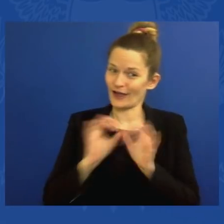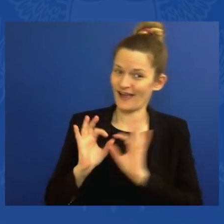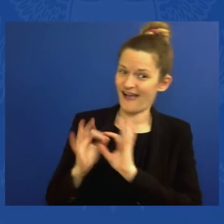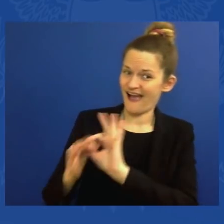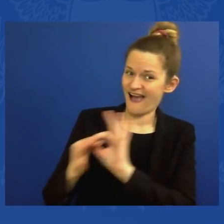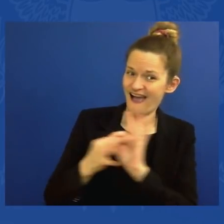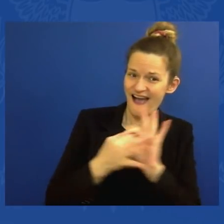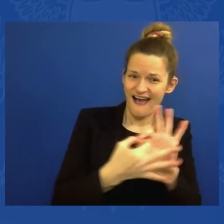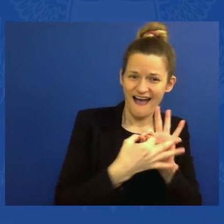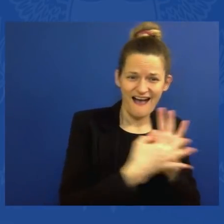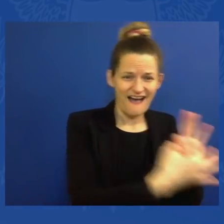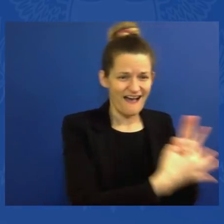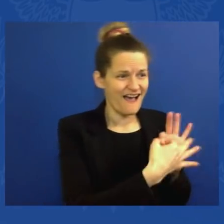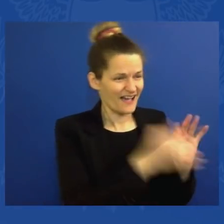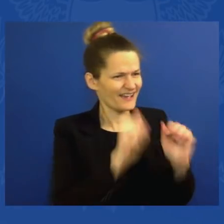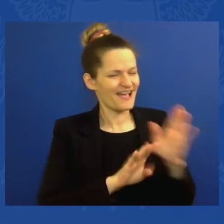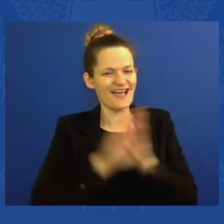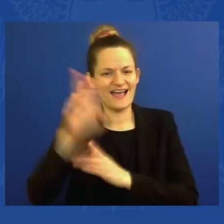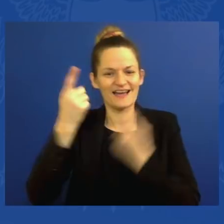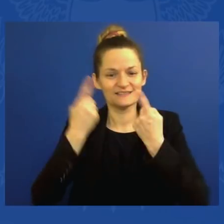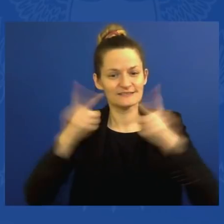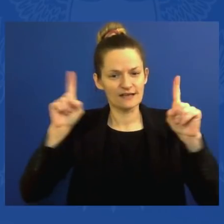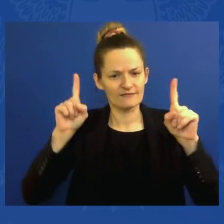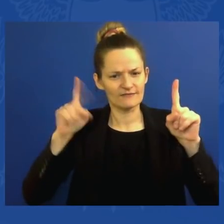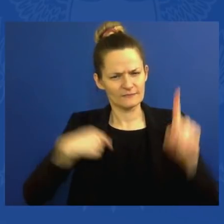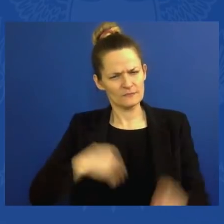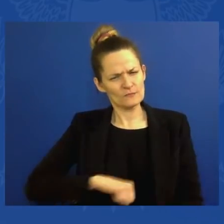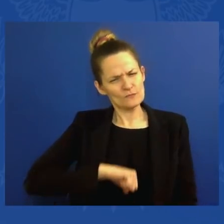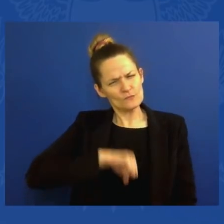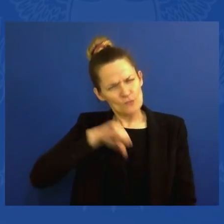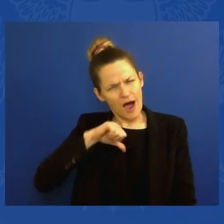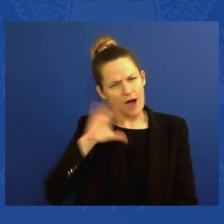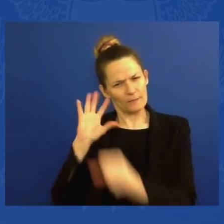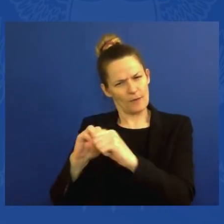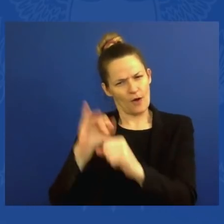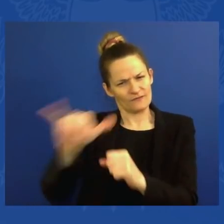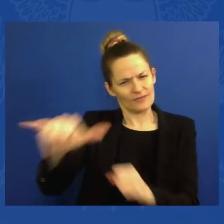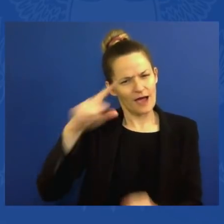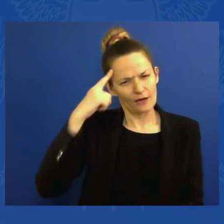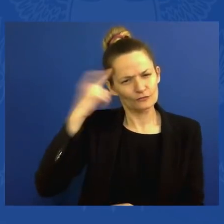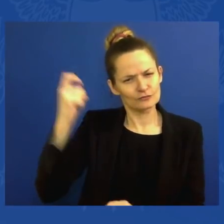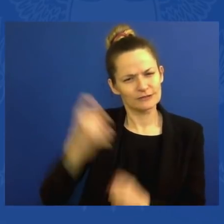It is not my distinct pleasure to introduce to you, the president of the United States.